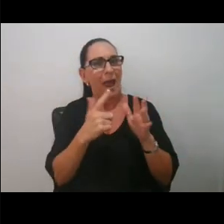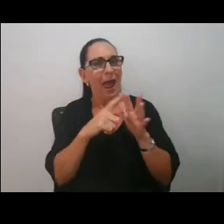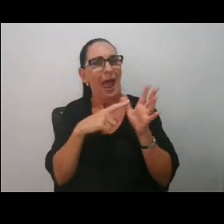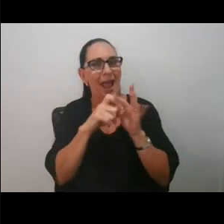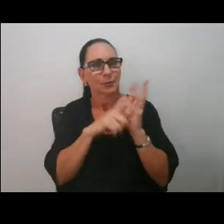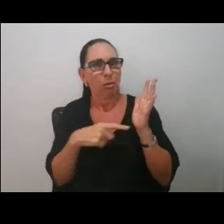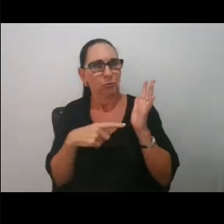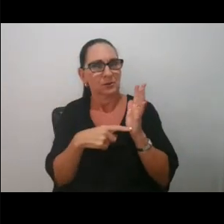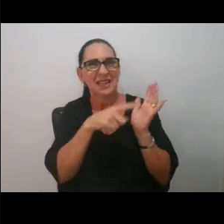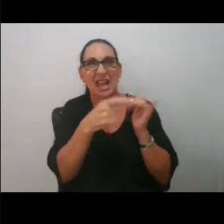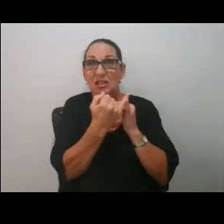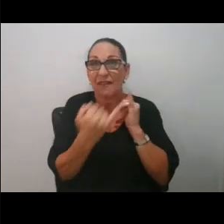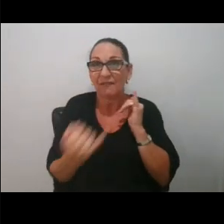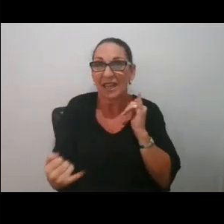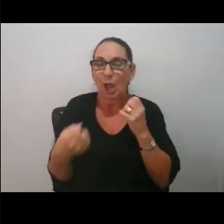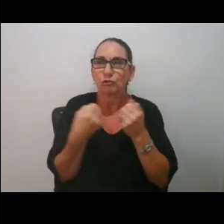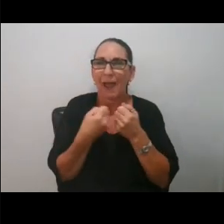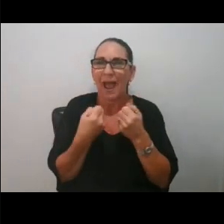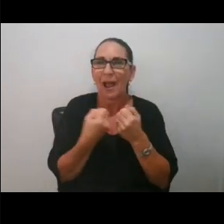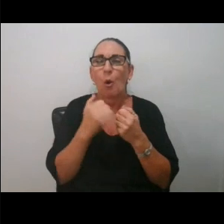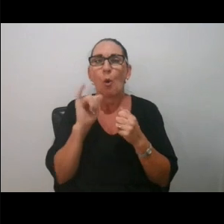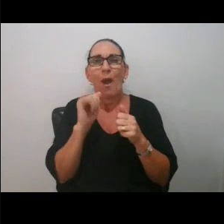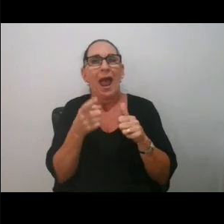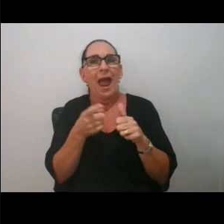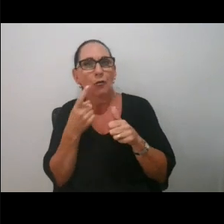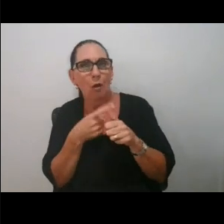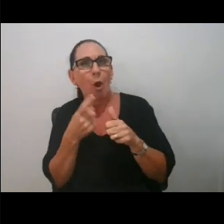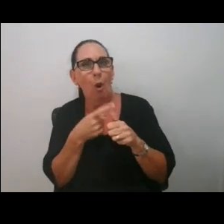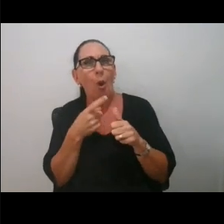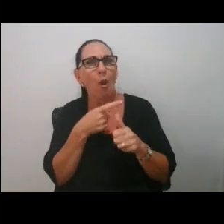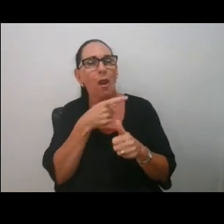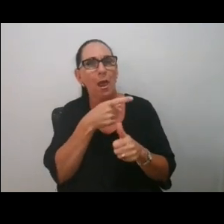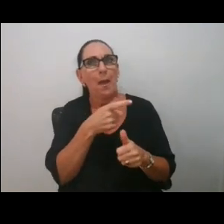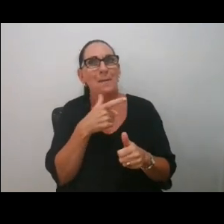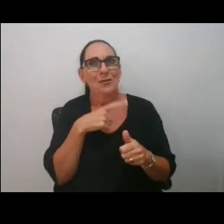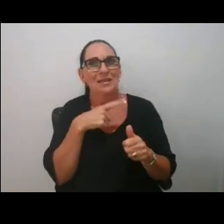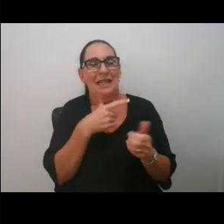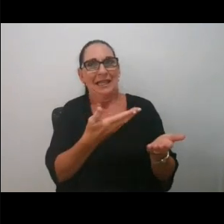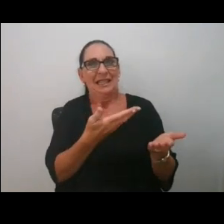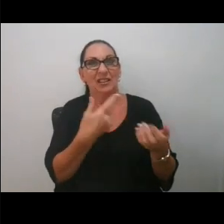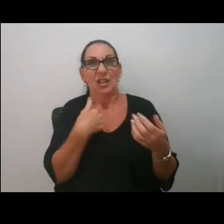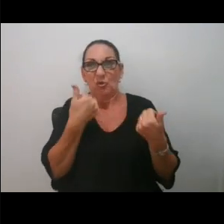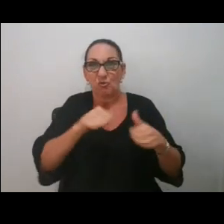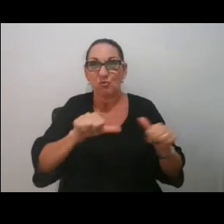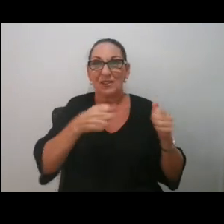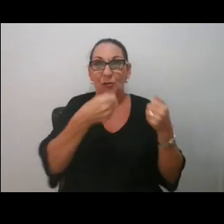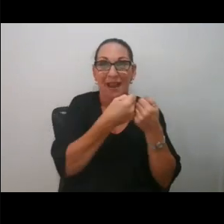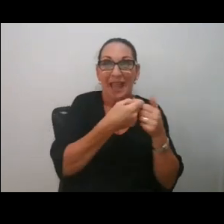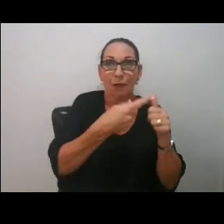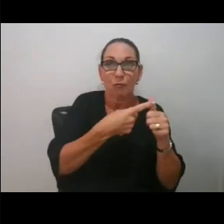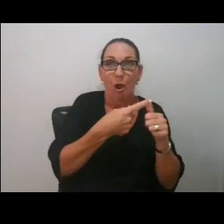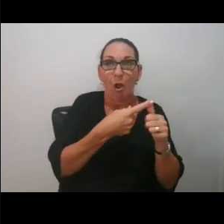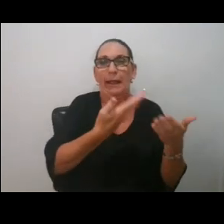drug and or alcohol use is the core component of crime so it has to have contributed to the persons